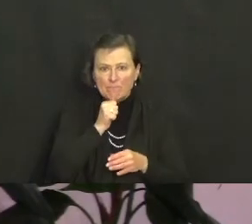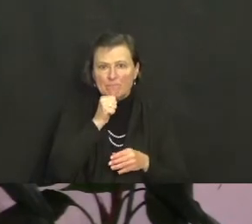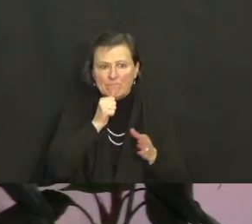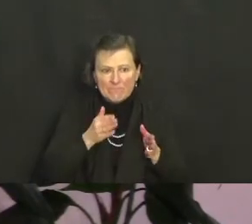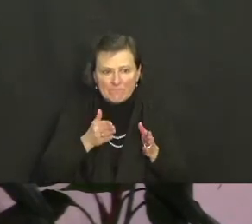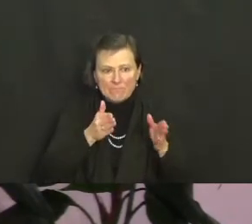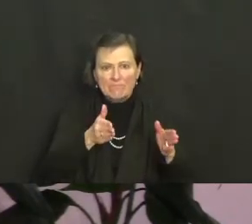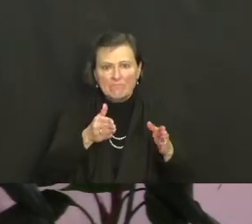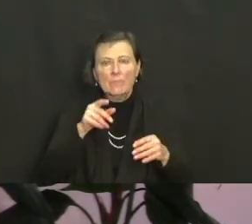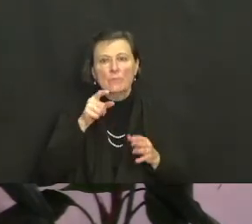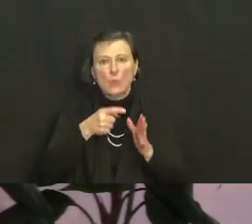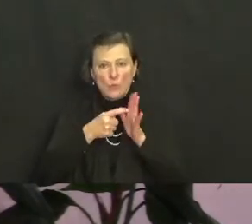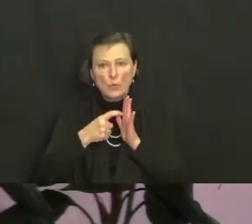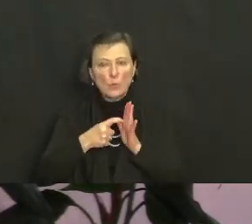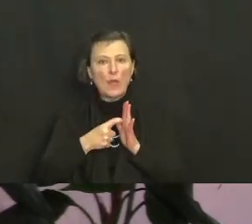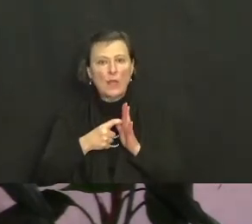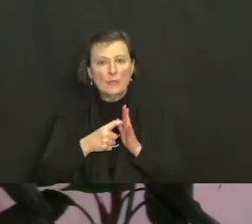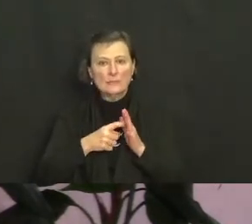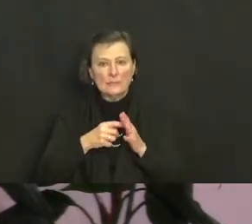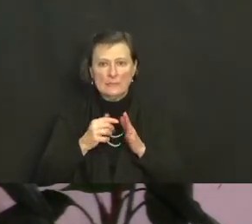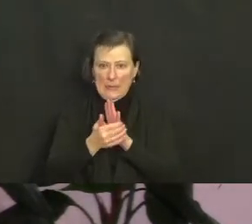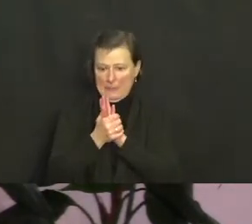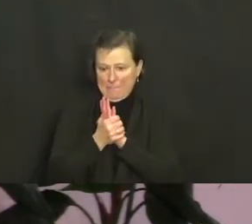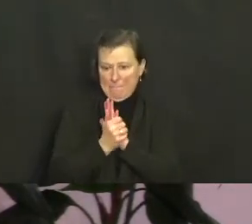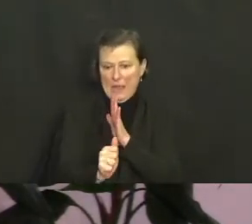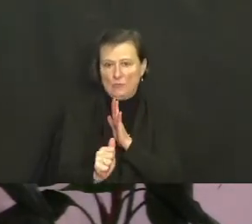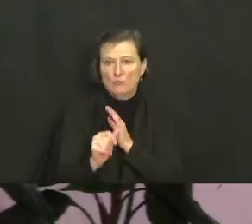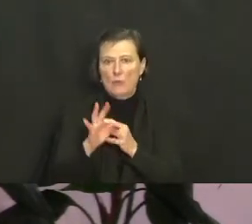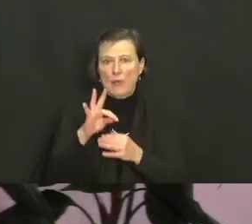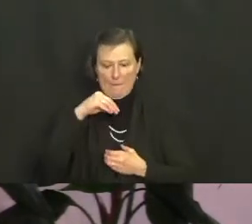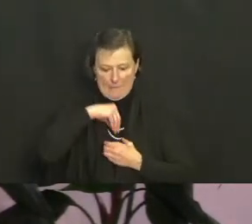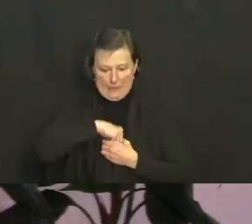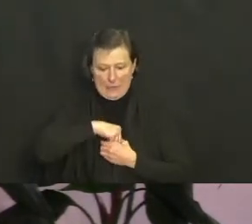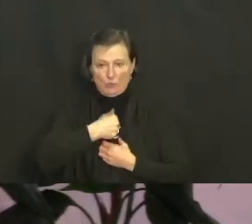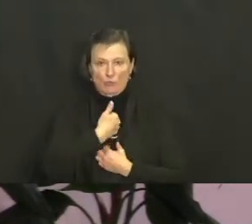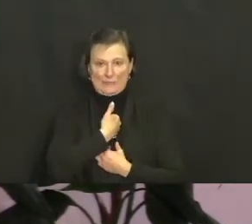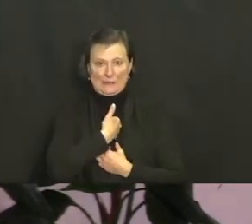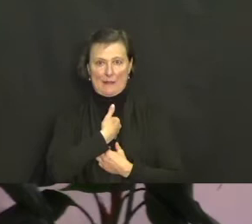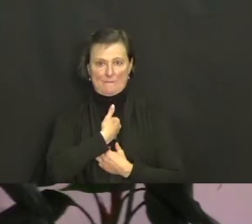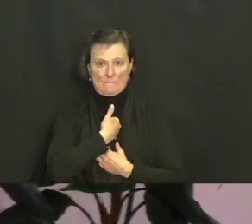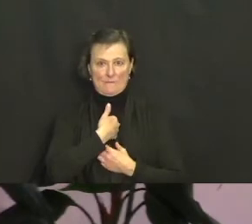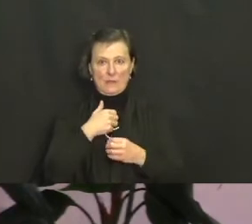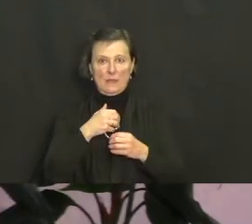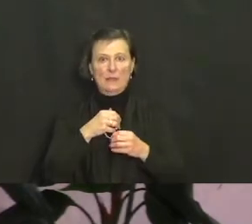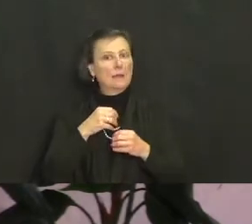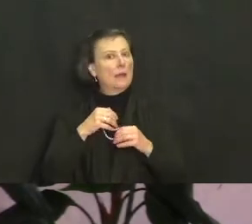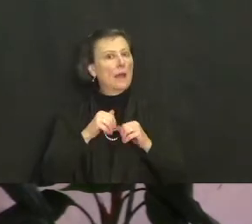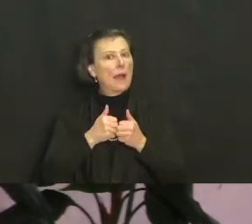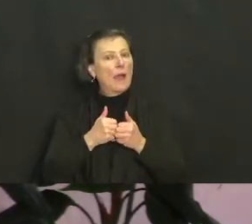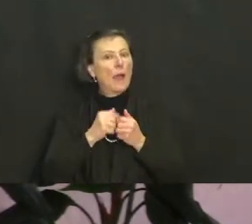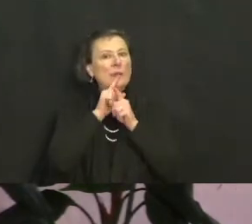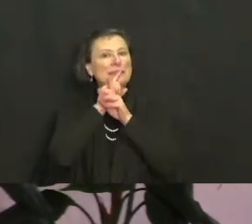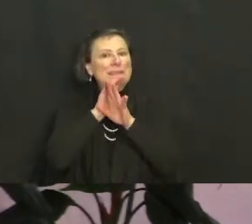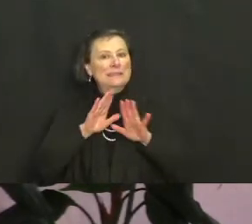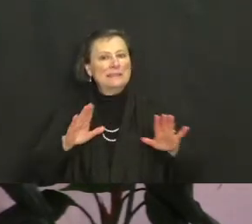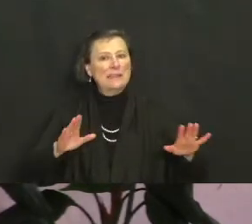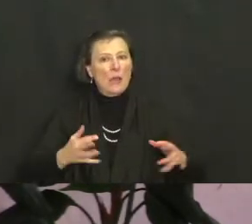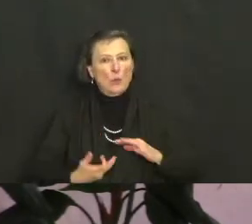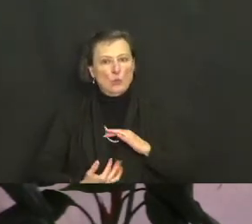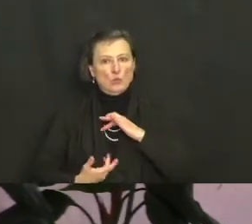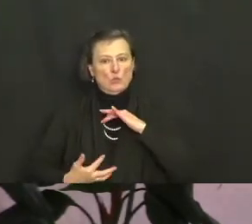It requires mastery of the inner self in a way that silences the roar of anger and raises